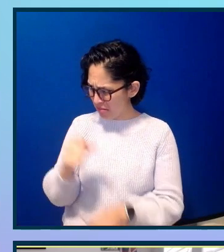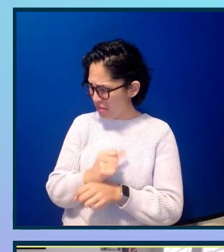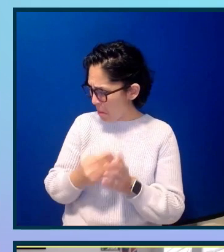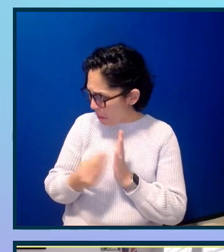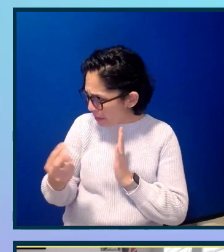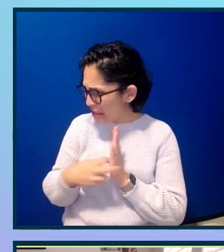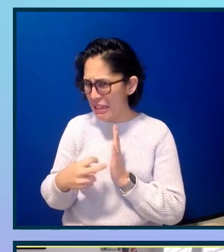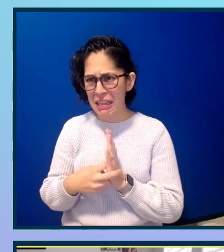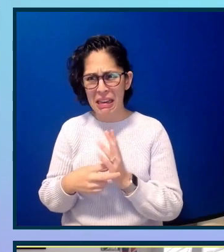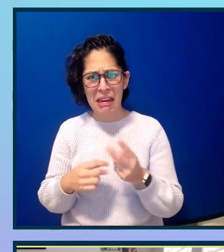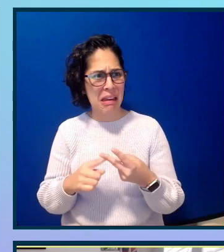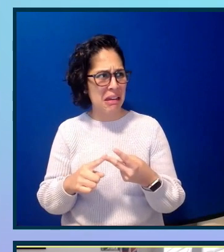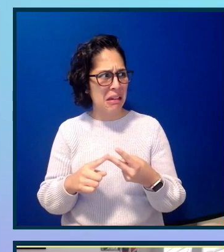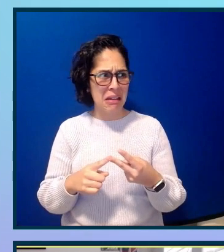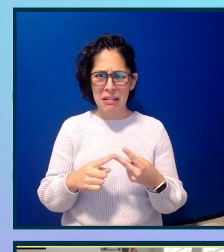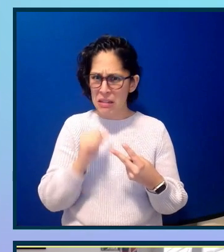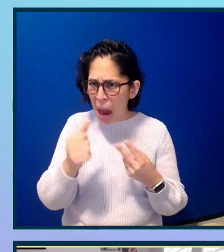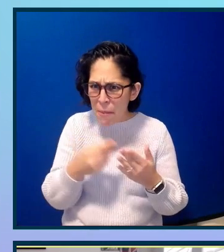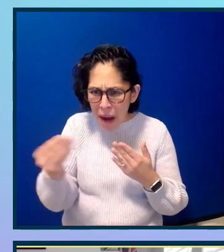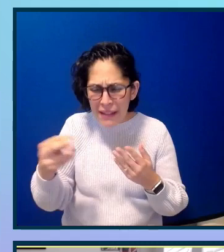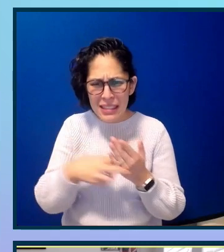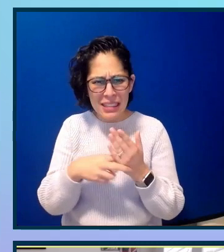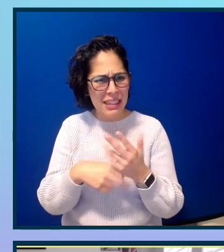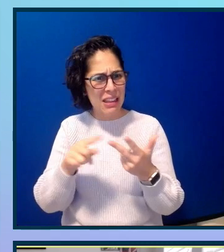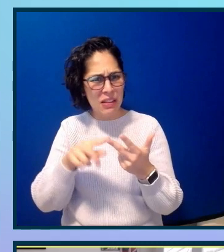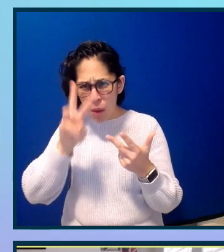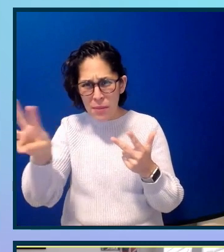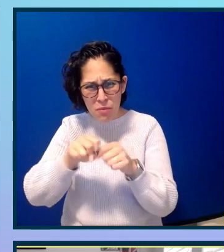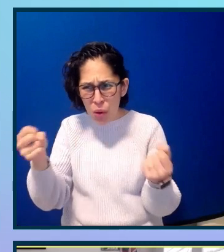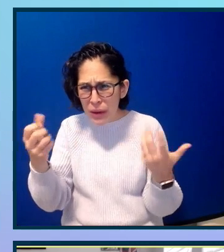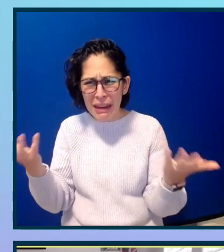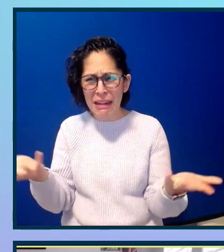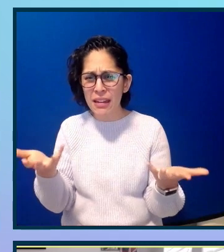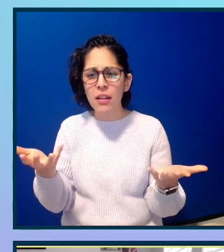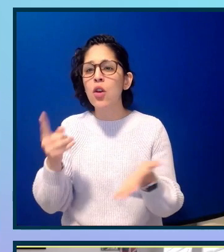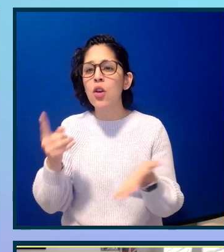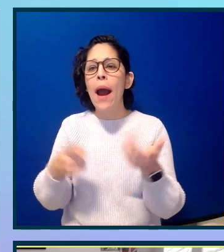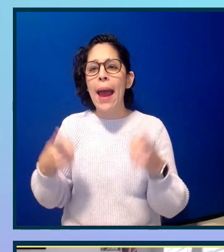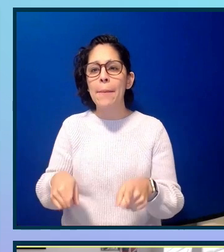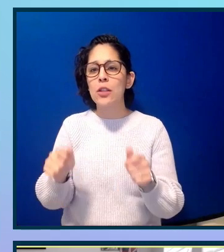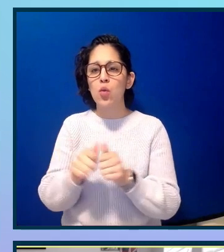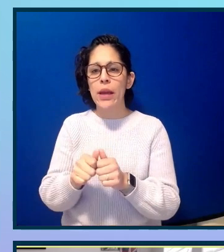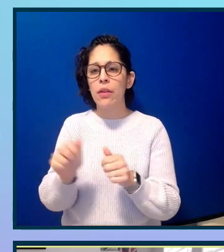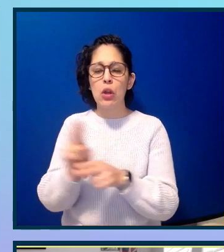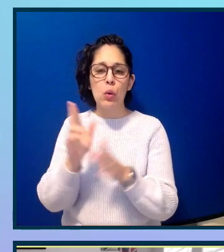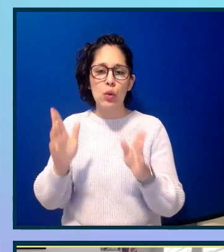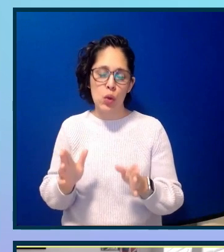Did it happen? Is the site broken?" Or what often happens for the users in these scenarios